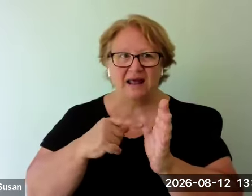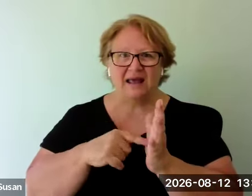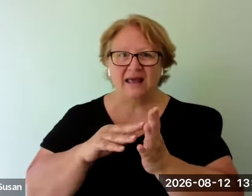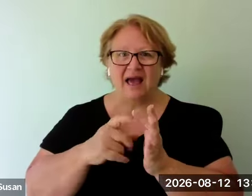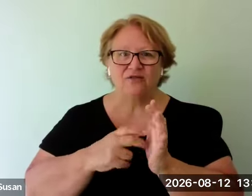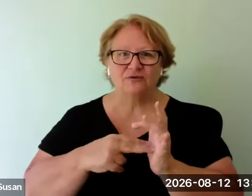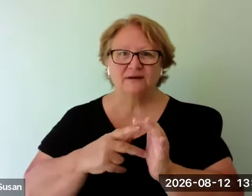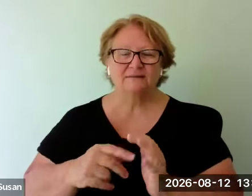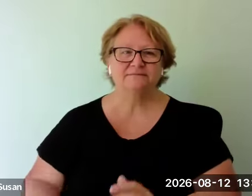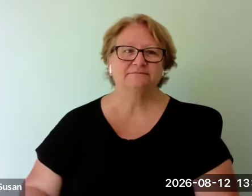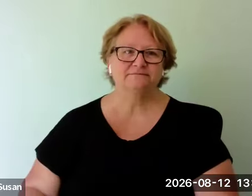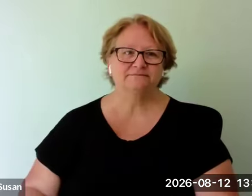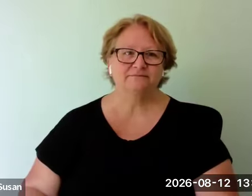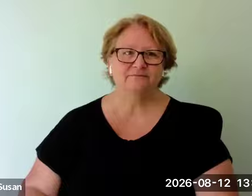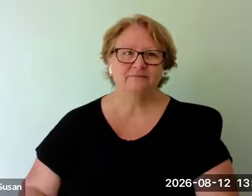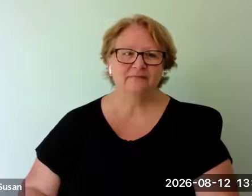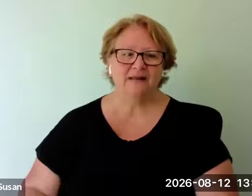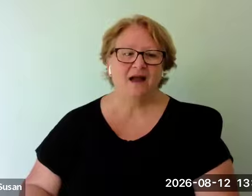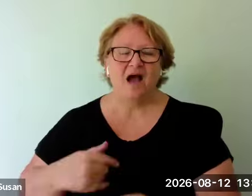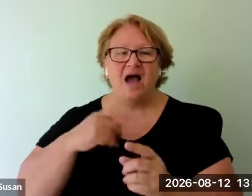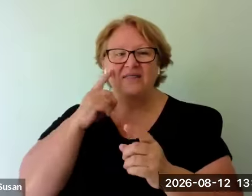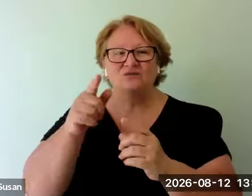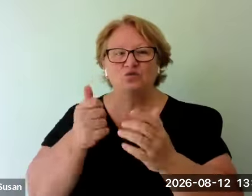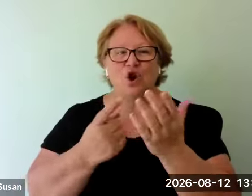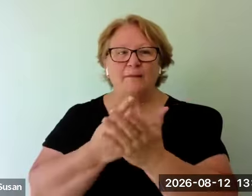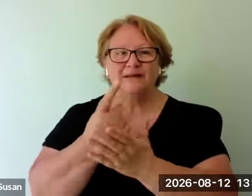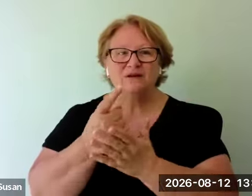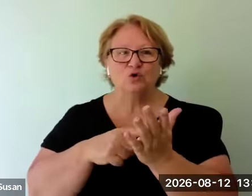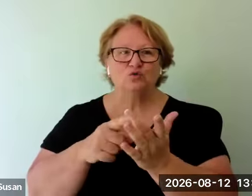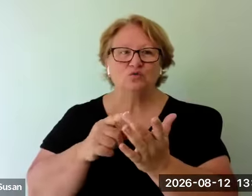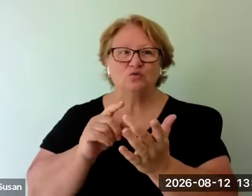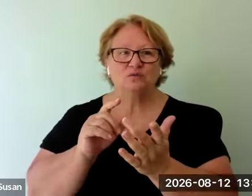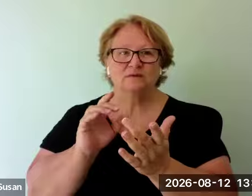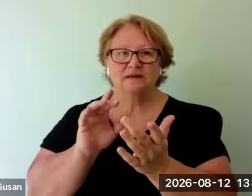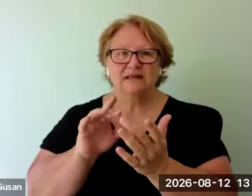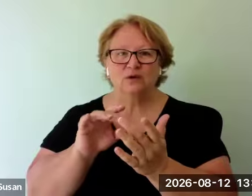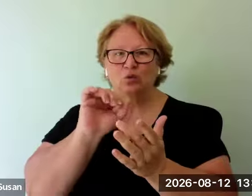their Masters and where they might look to pursue that. Catherine, whether you've got anything to add while I look